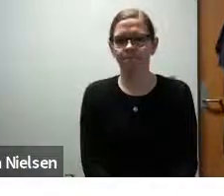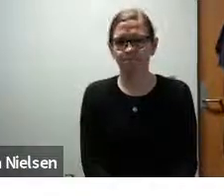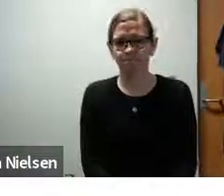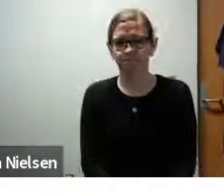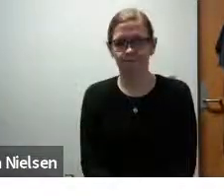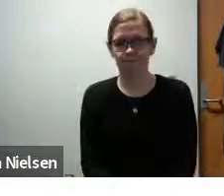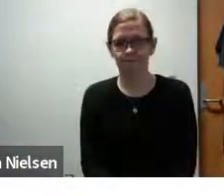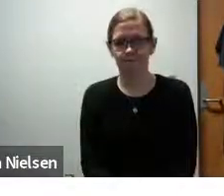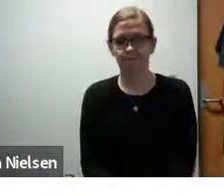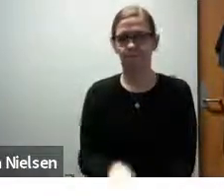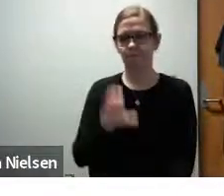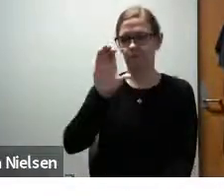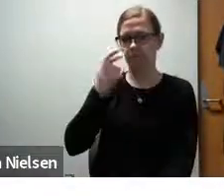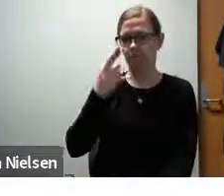Chris BBC the View Options.